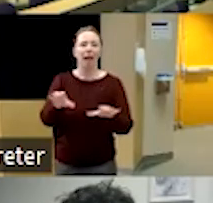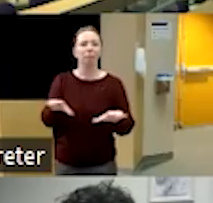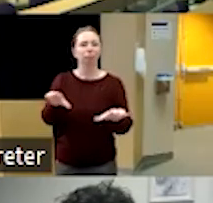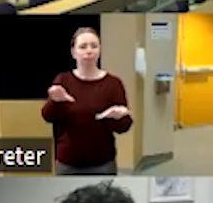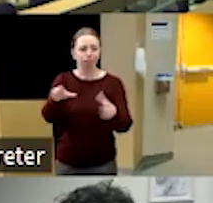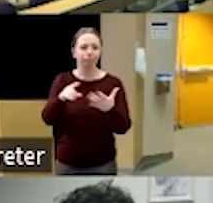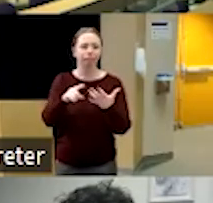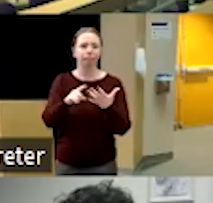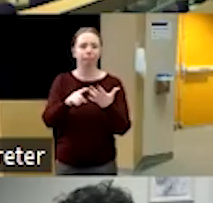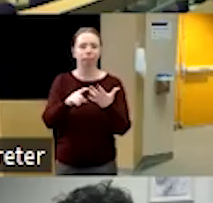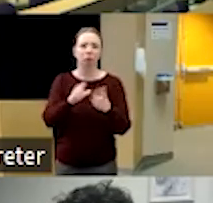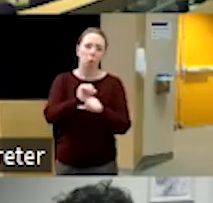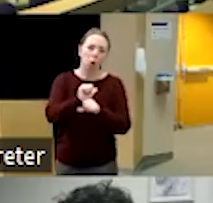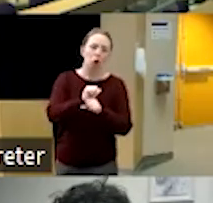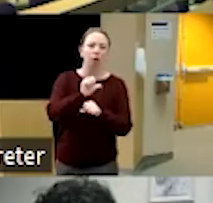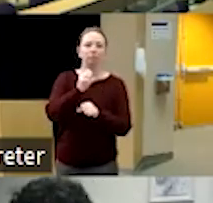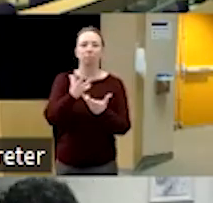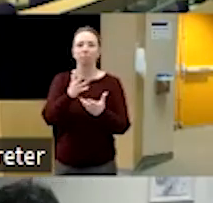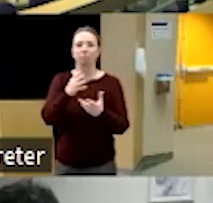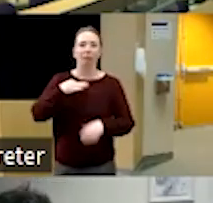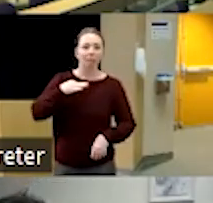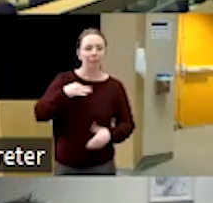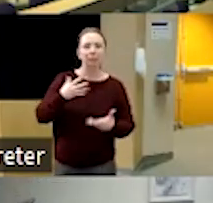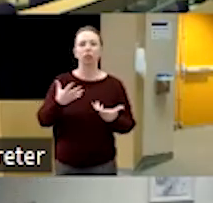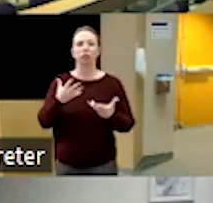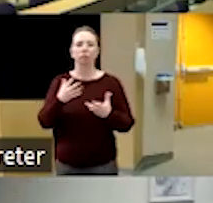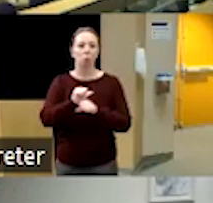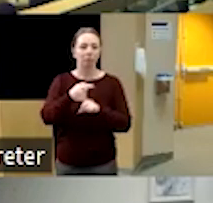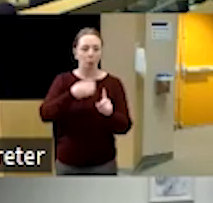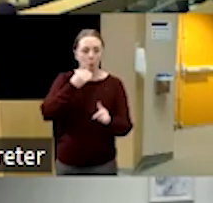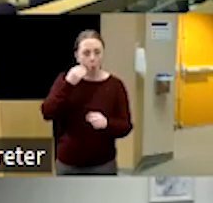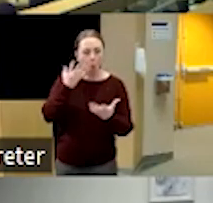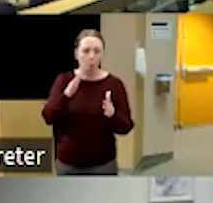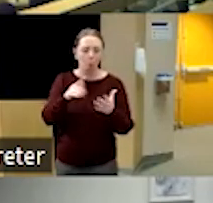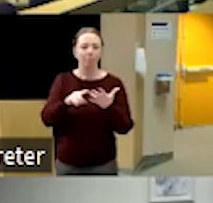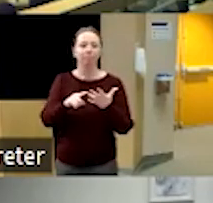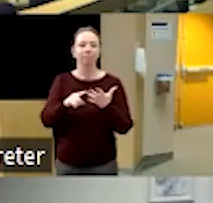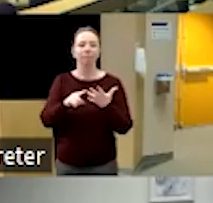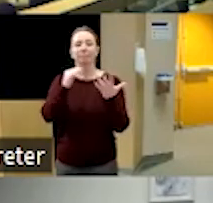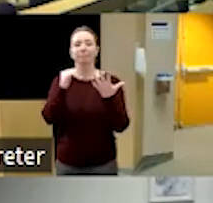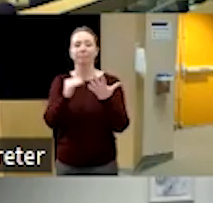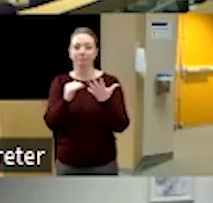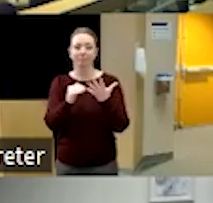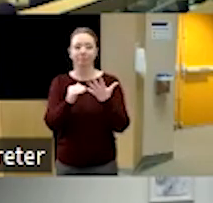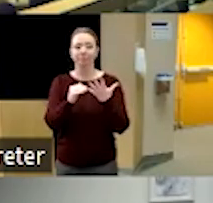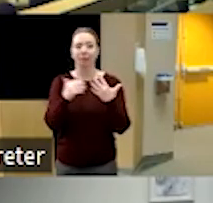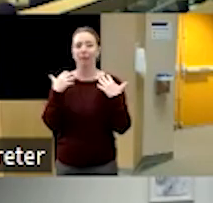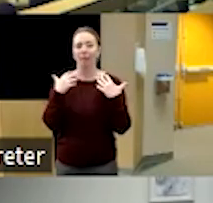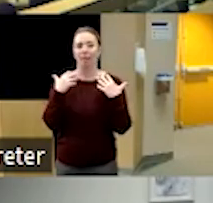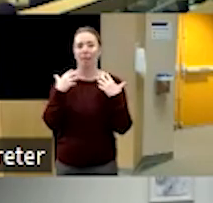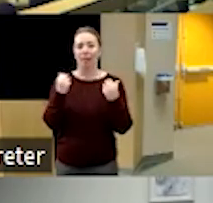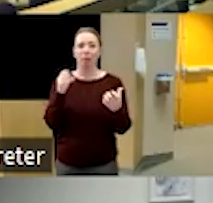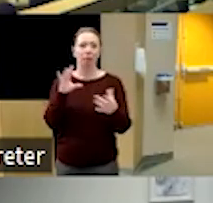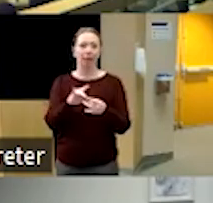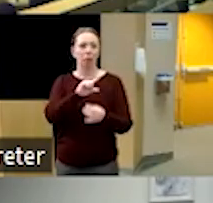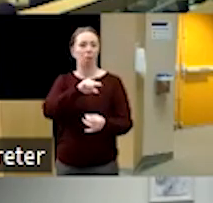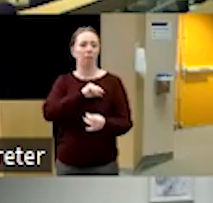um played or unpaid work at home um and then health related quality of life and I think what